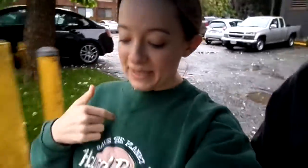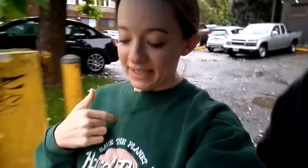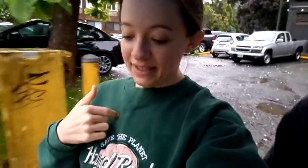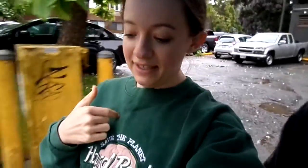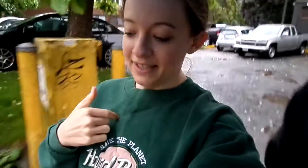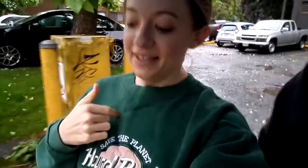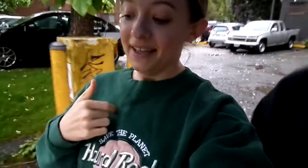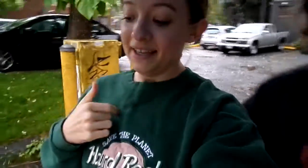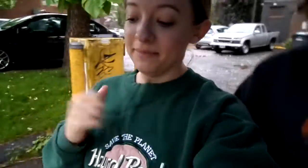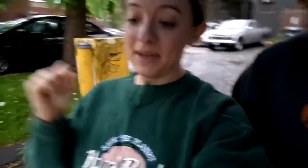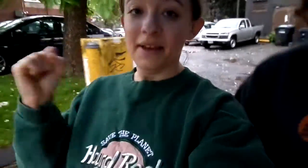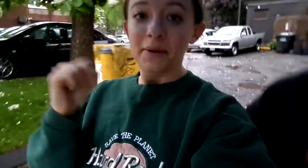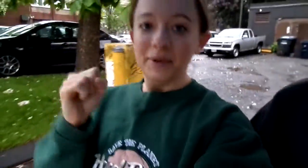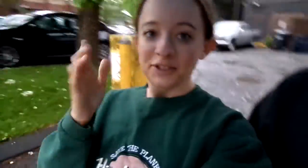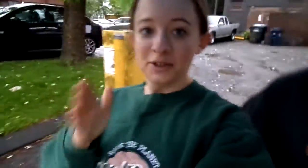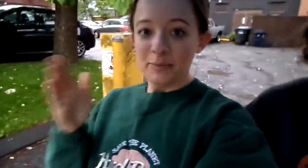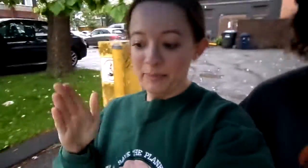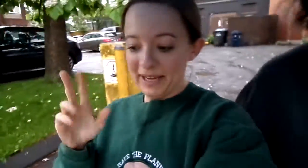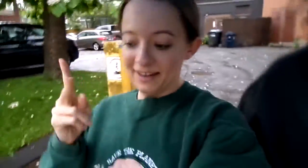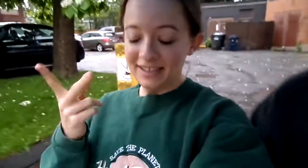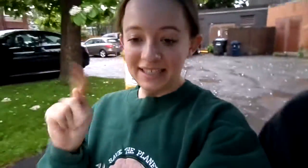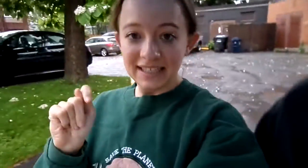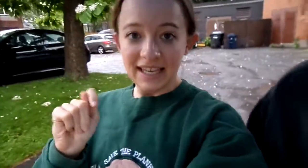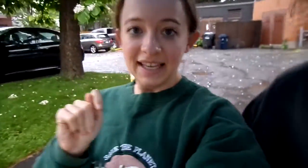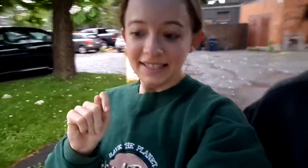Now luckily for me, in my winter preparedness kit,